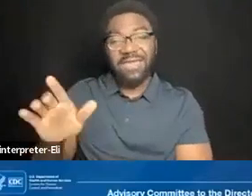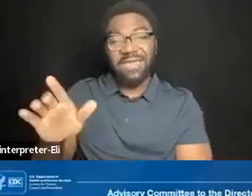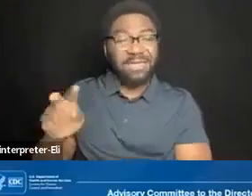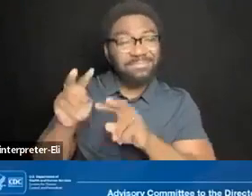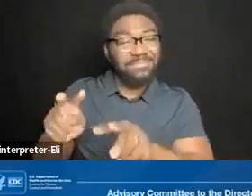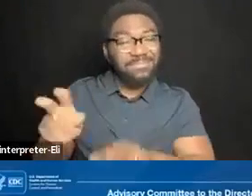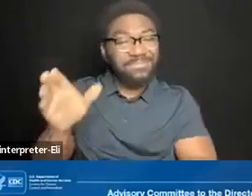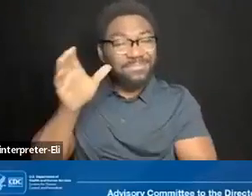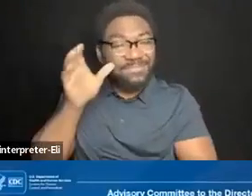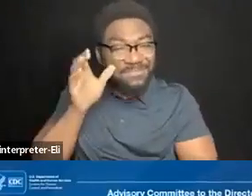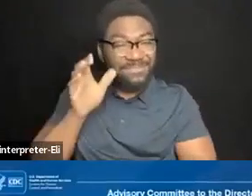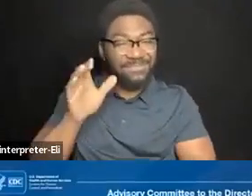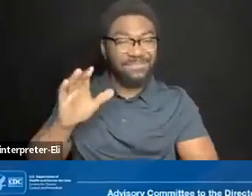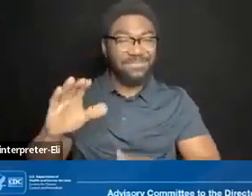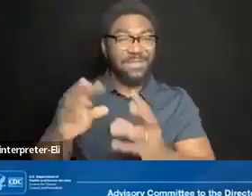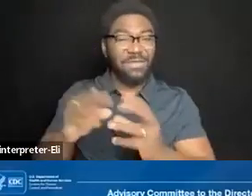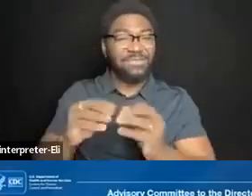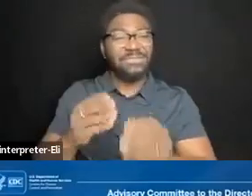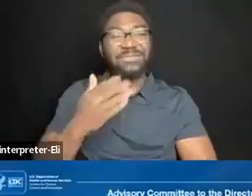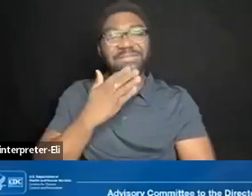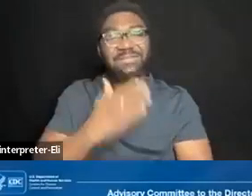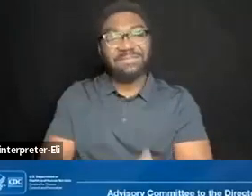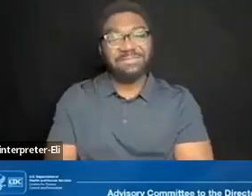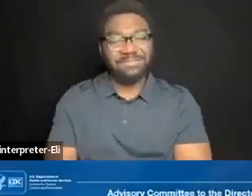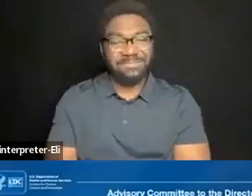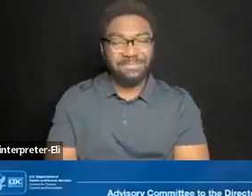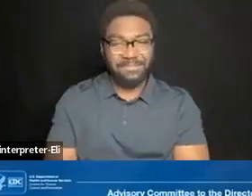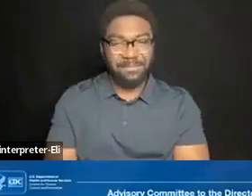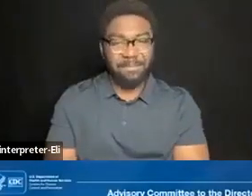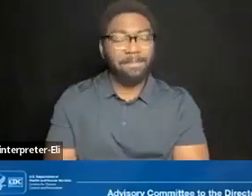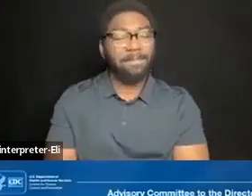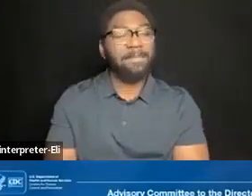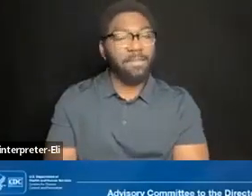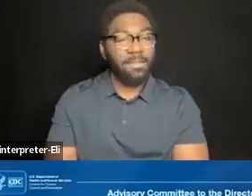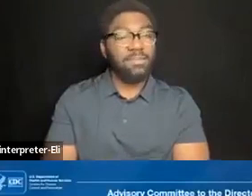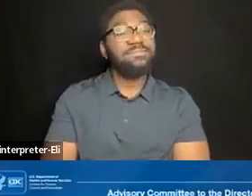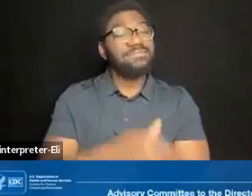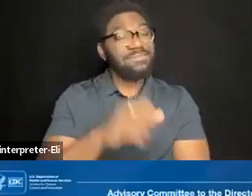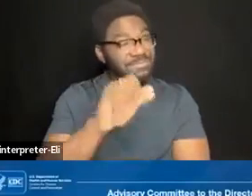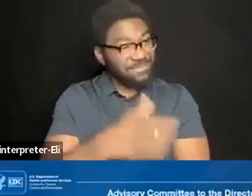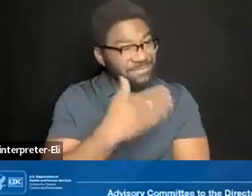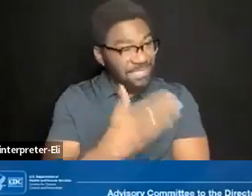Thank you. Well, thanks. You and CDC have been busy. My goodness.